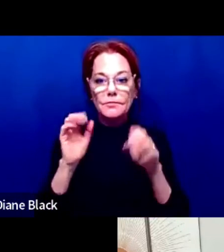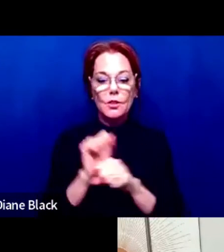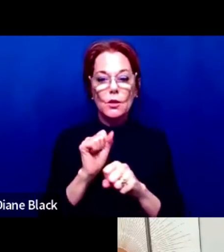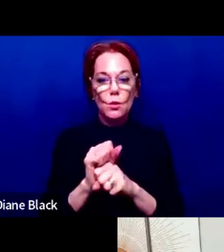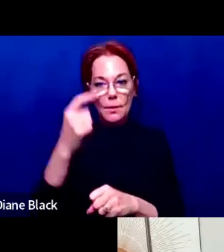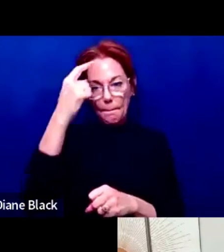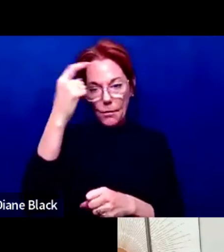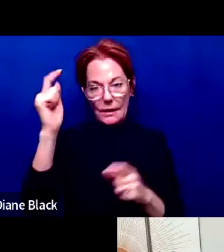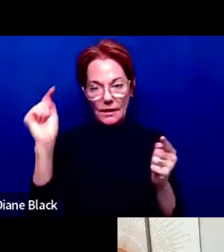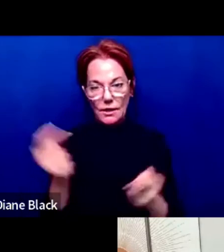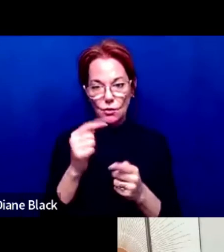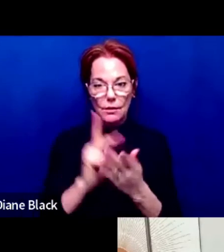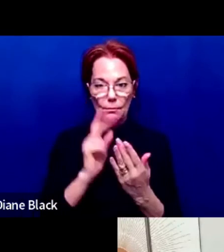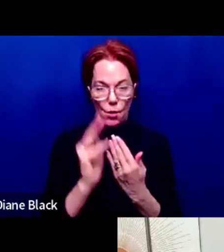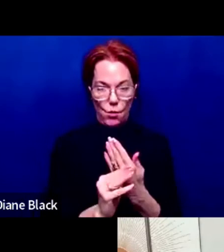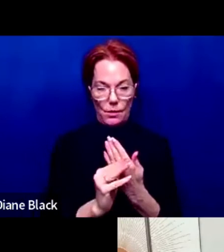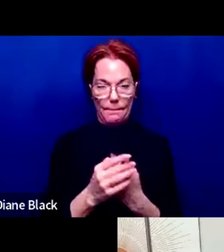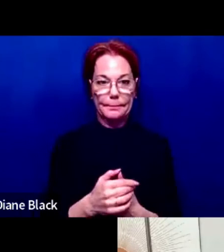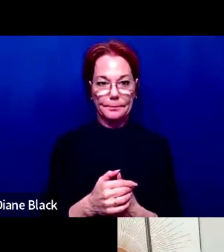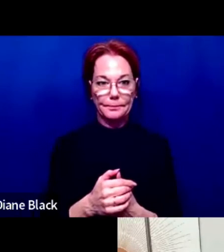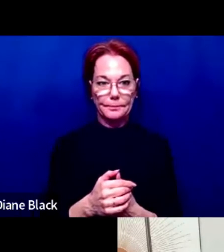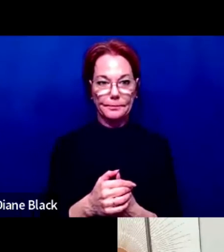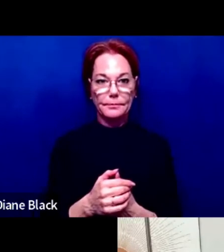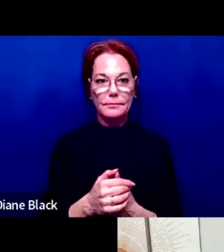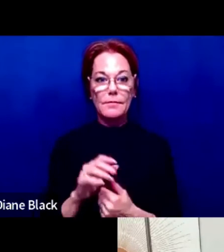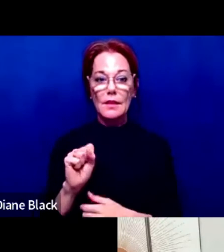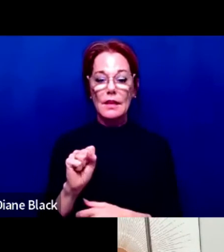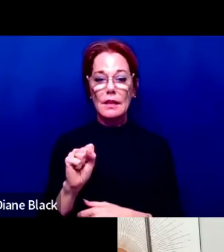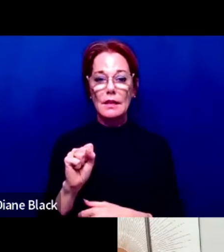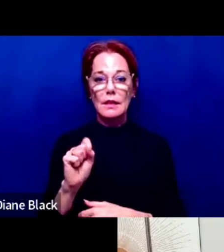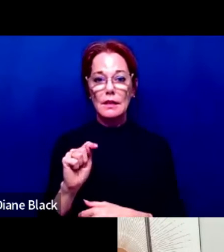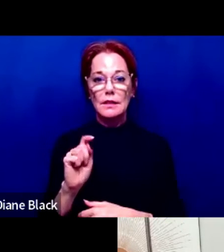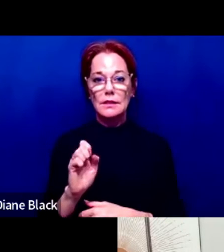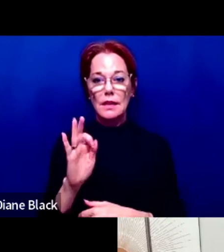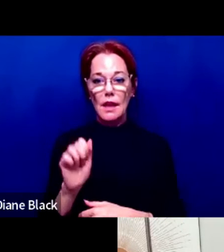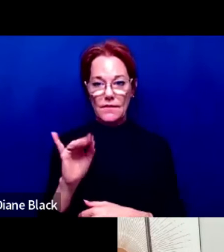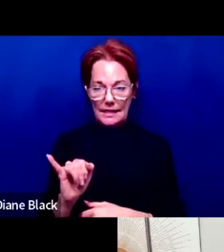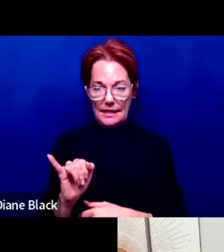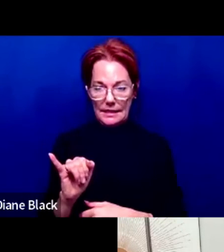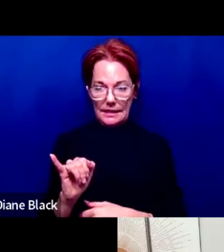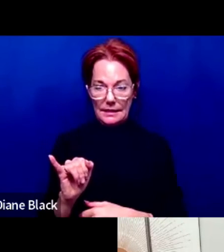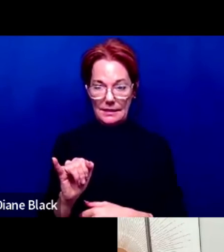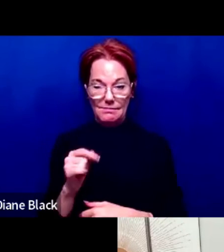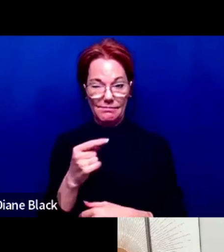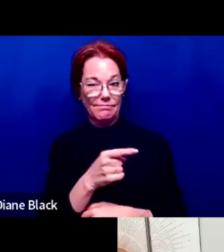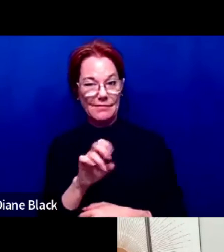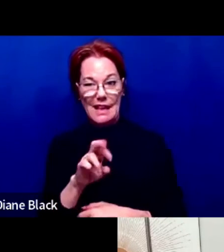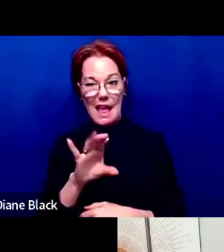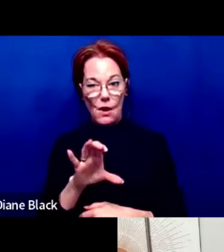as part of her work. And Stefani, Eric's story is not unique. And I know in your role